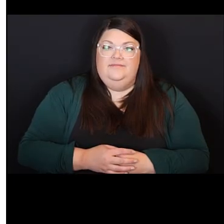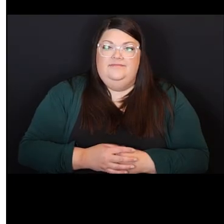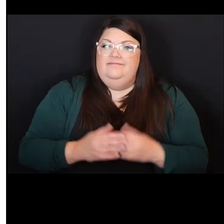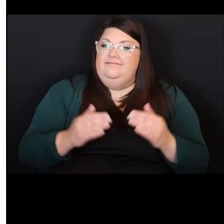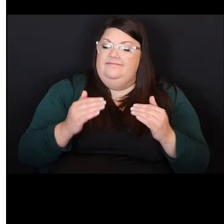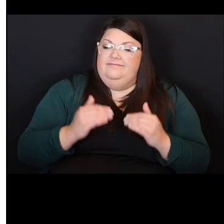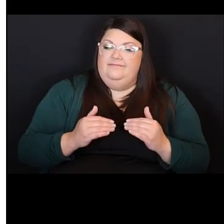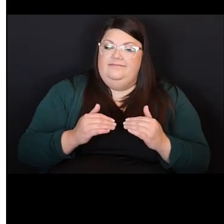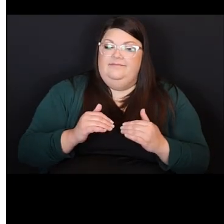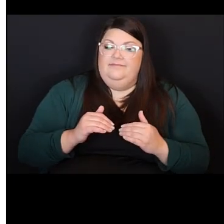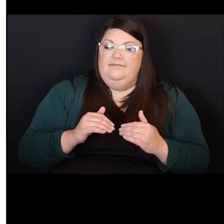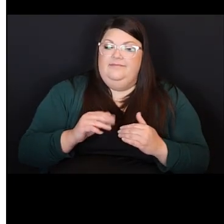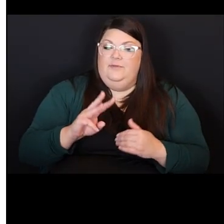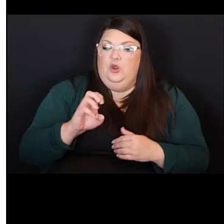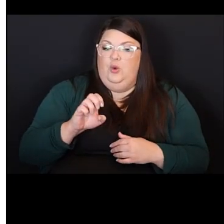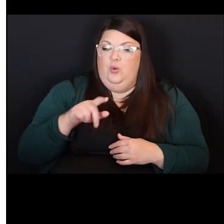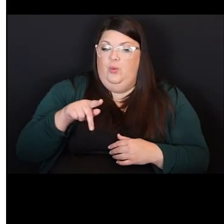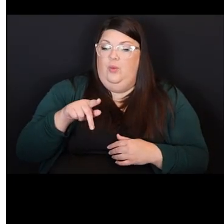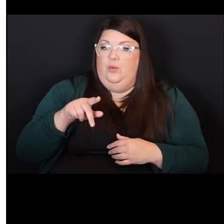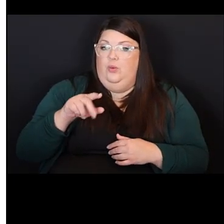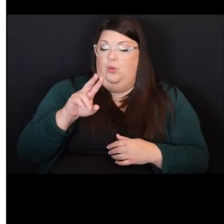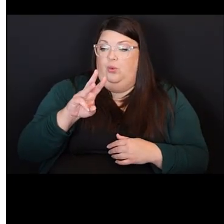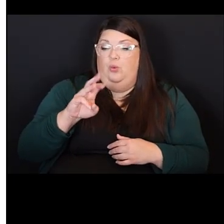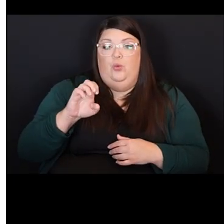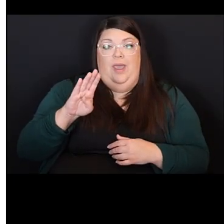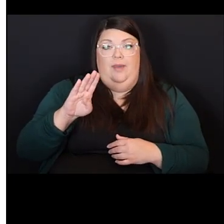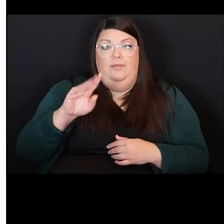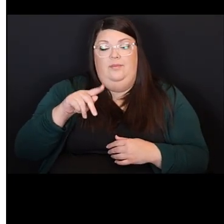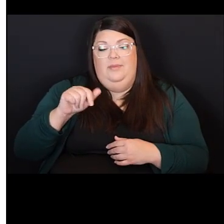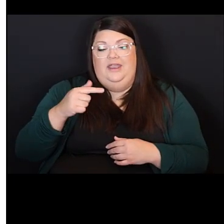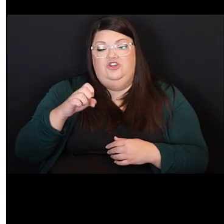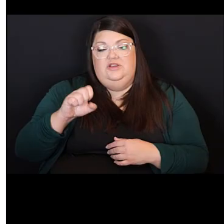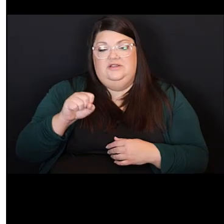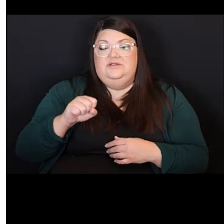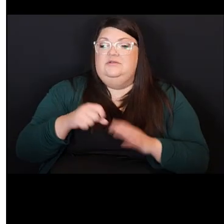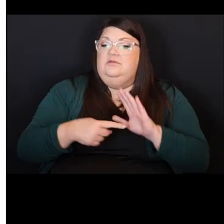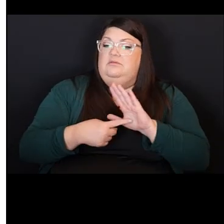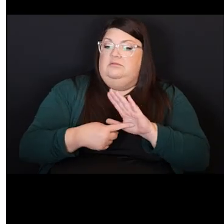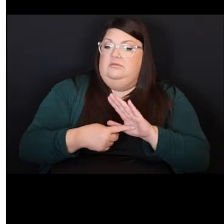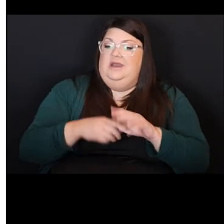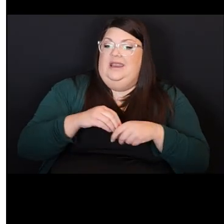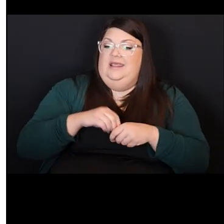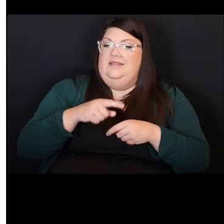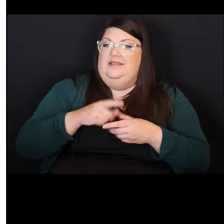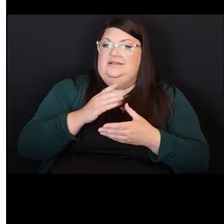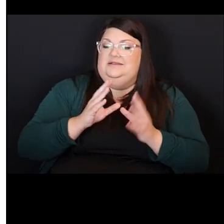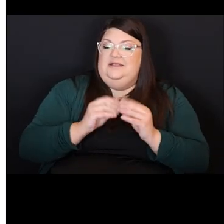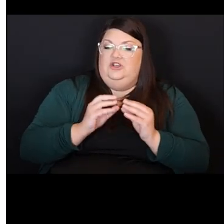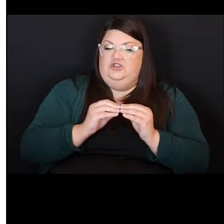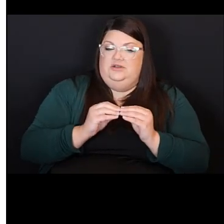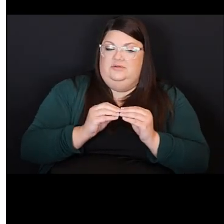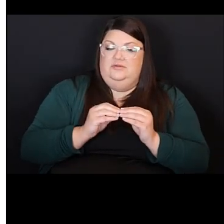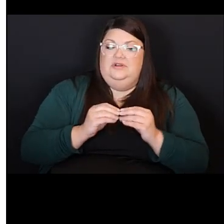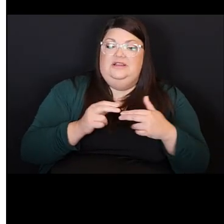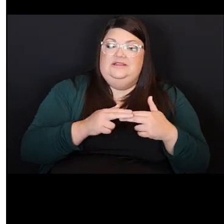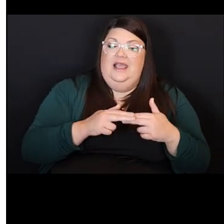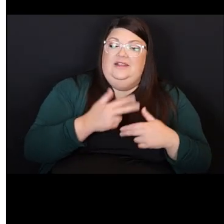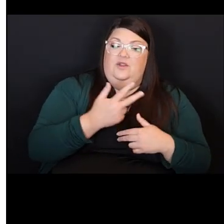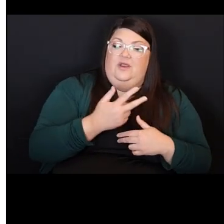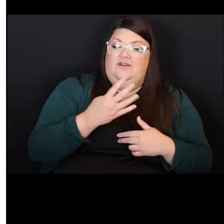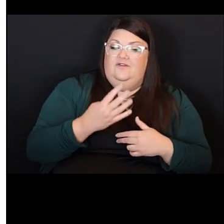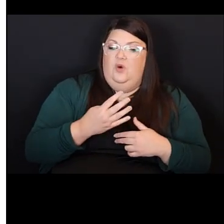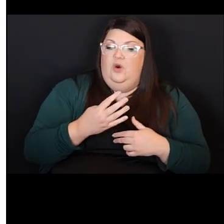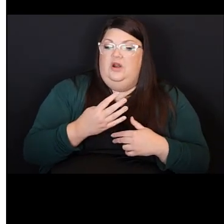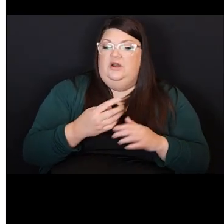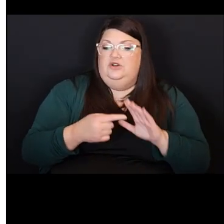Slide 17, Webpages Referenced in This Session. Slides 3 and 4, Who is Responsible For my